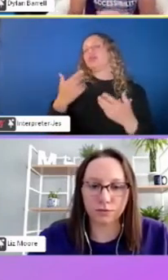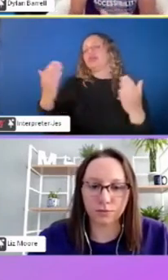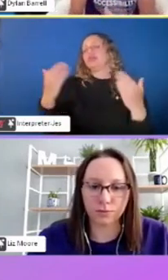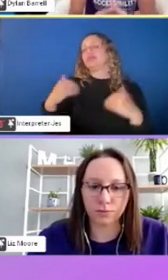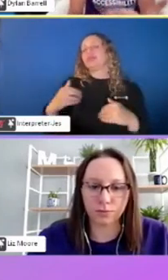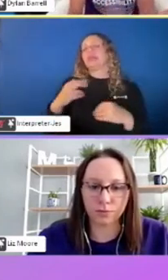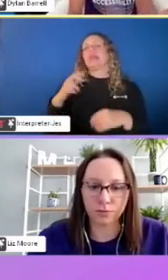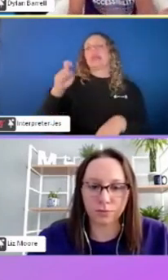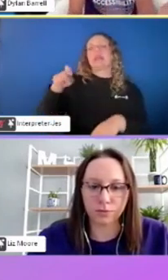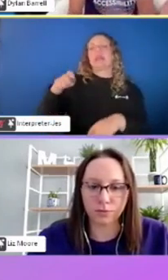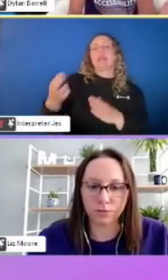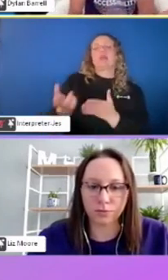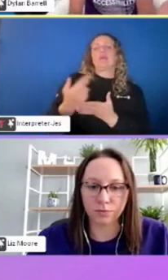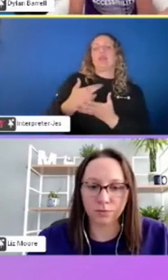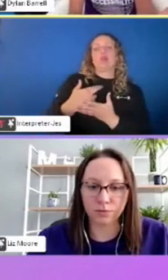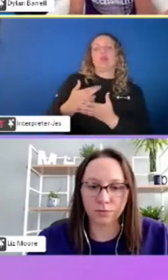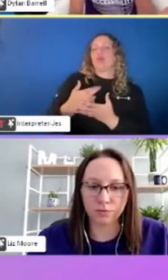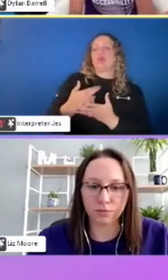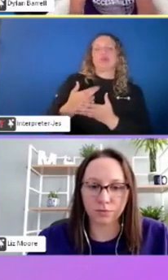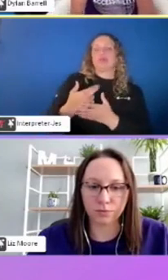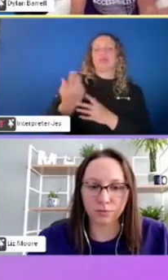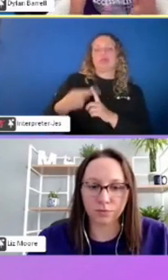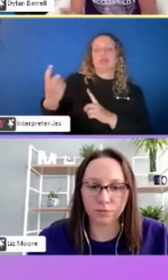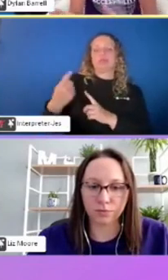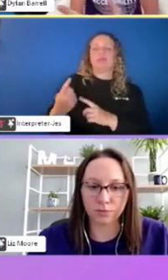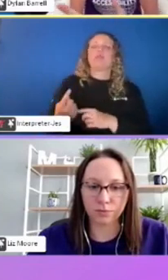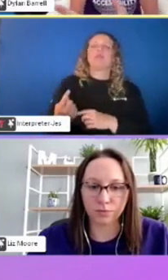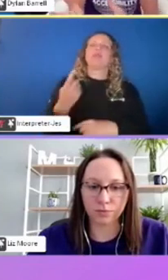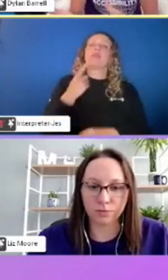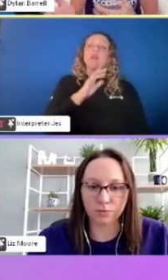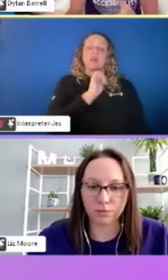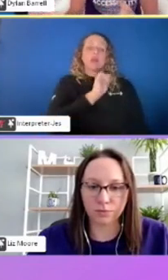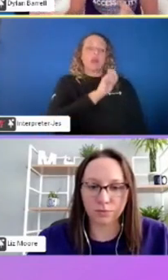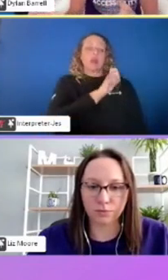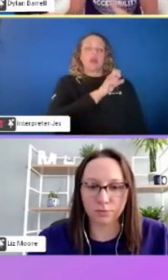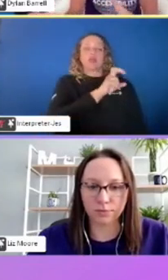Now, the axe School Library can generate all of those issues